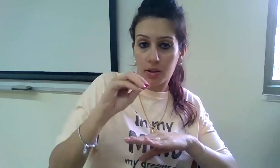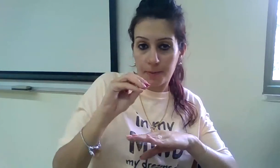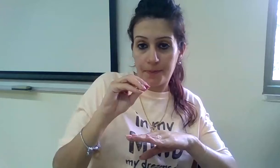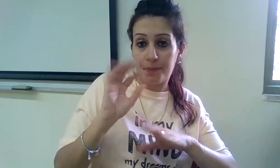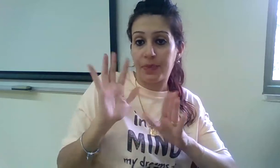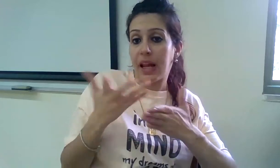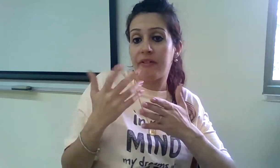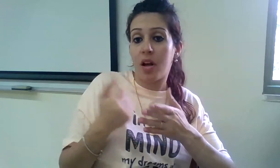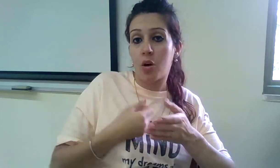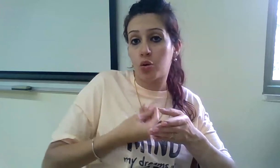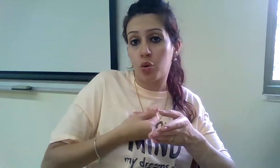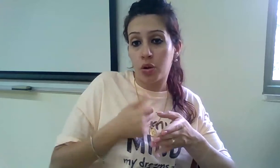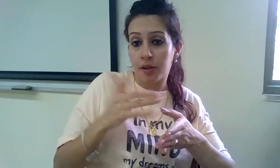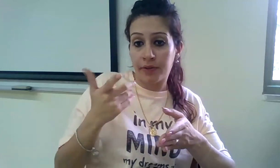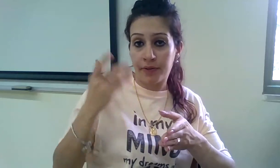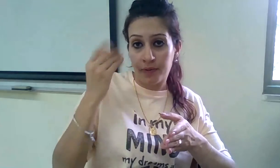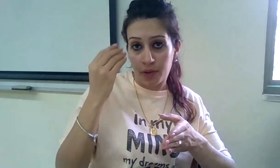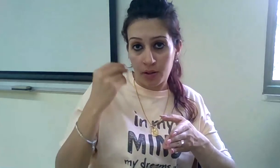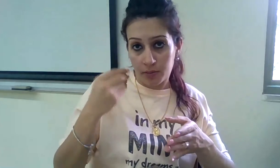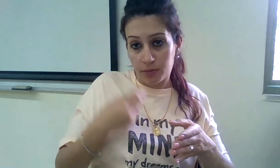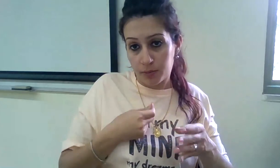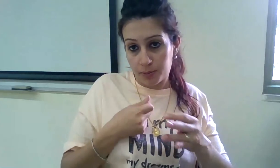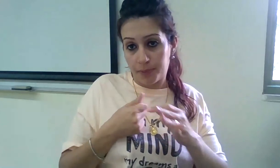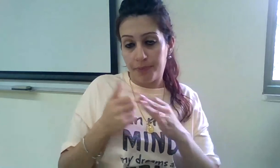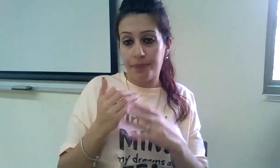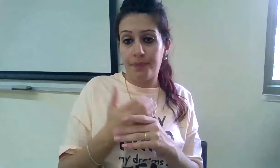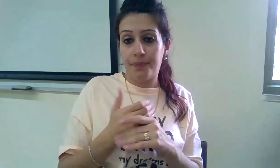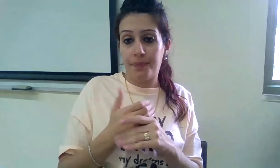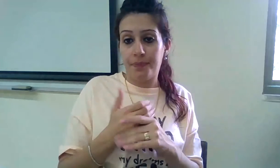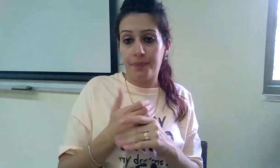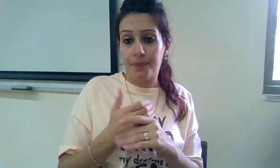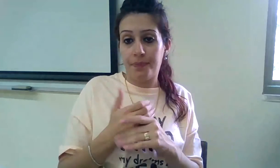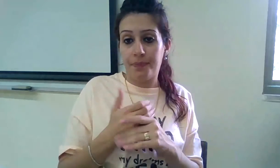Thank you very much, both of you, for